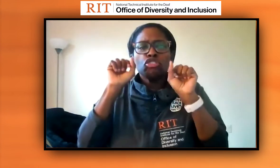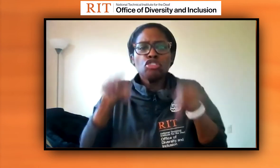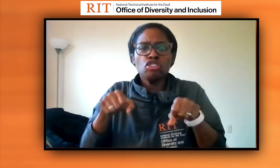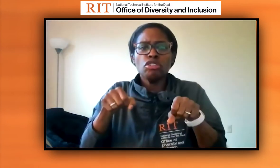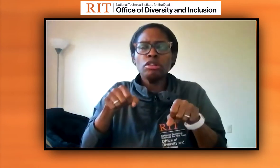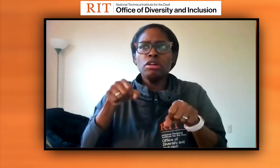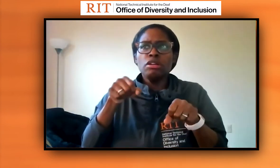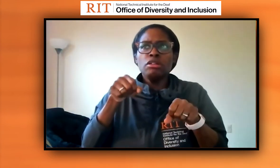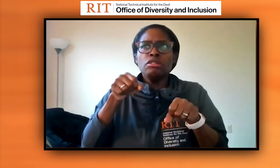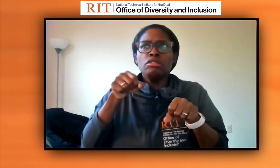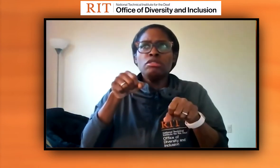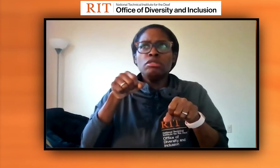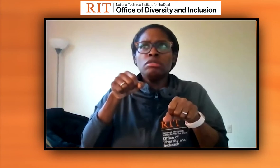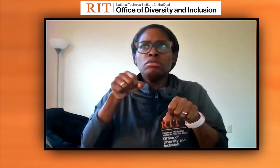So, my work in the clinical psych field